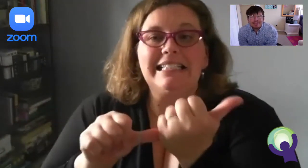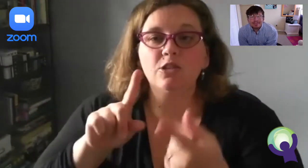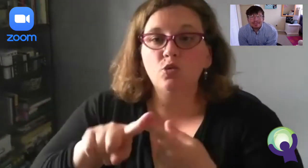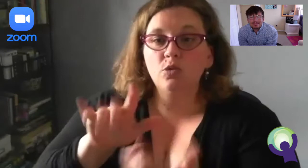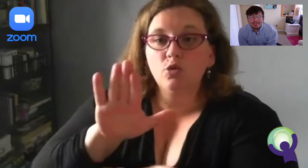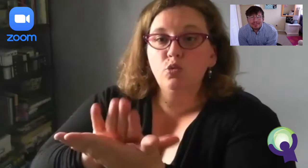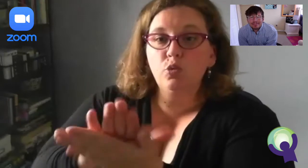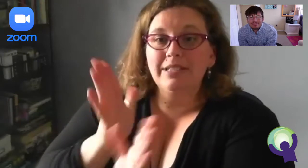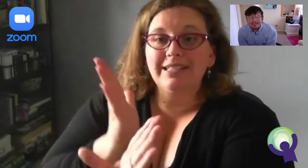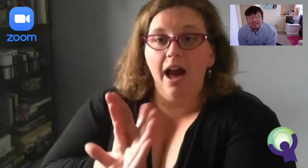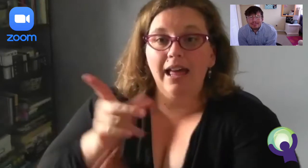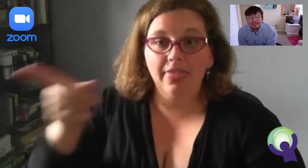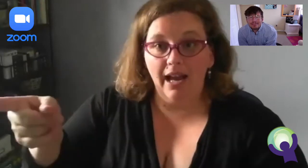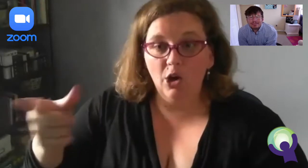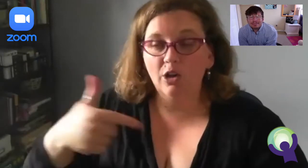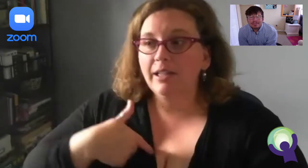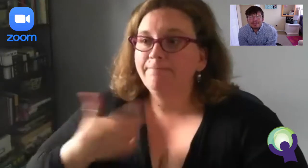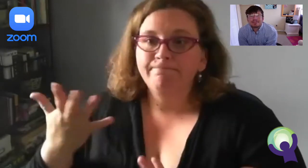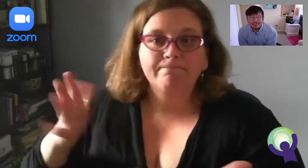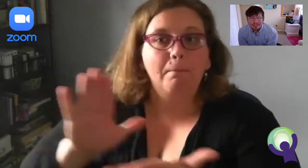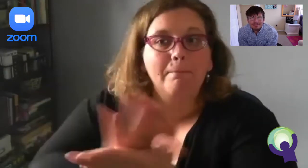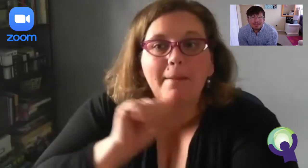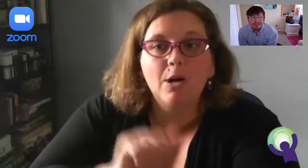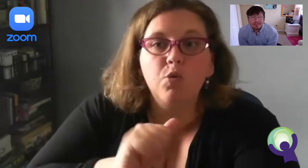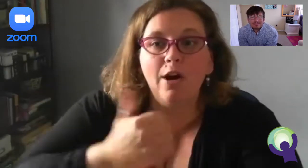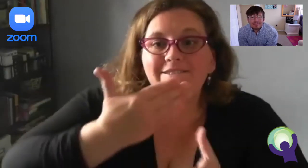Missouri and I was an assistant to the school psychologist there